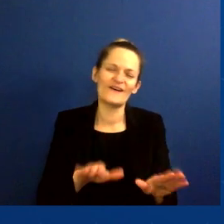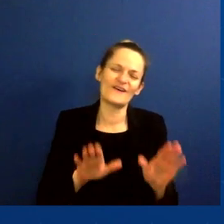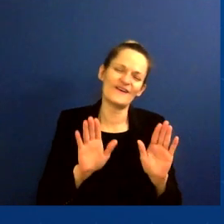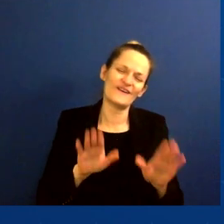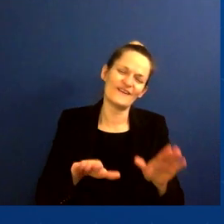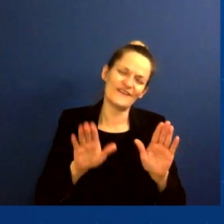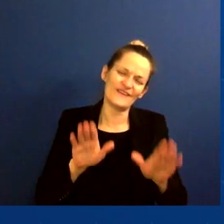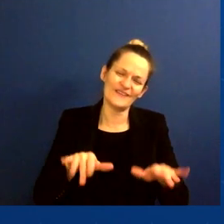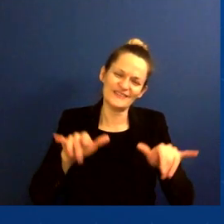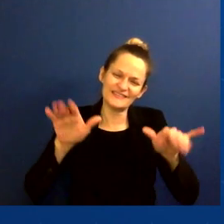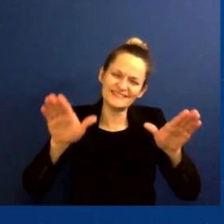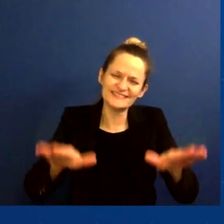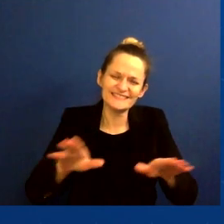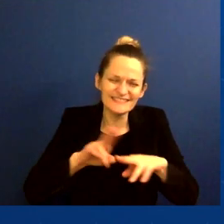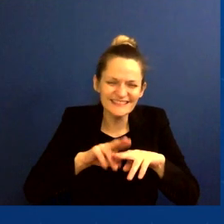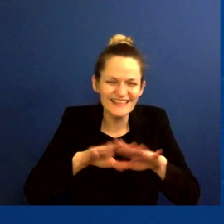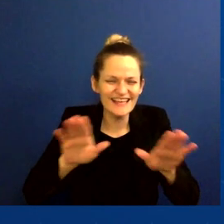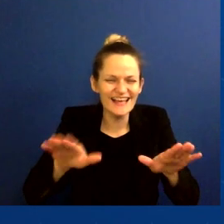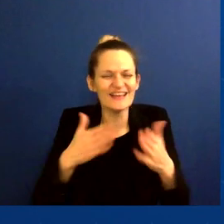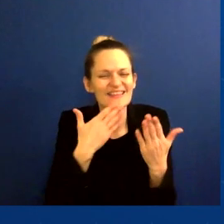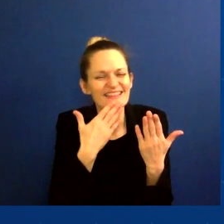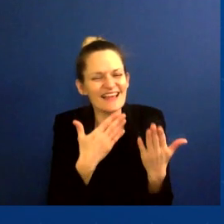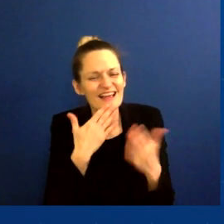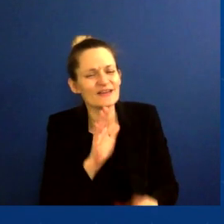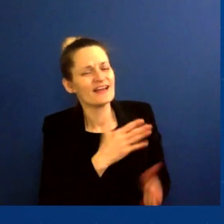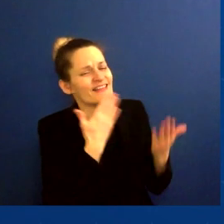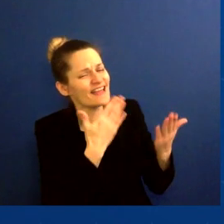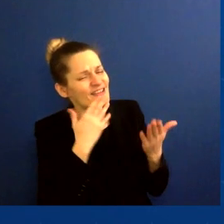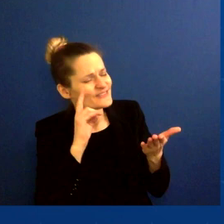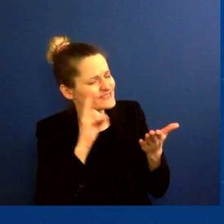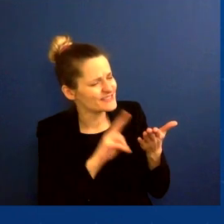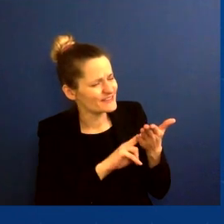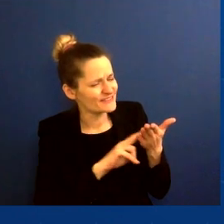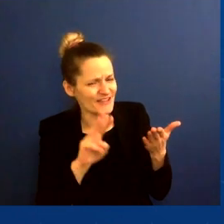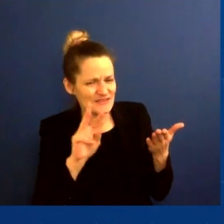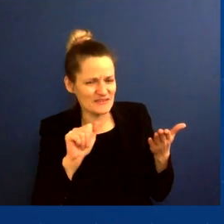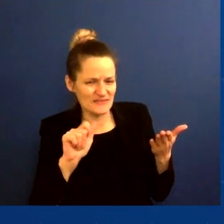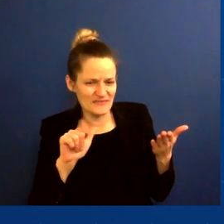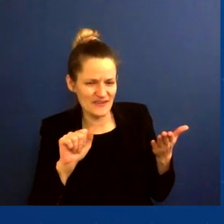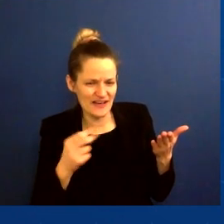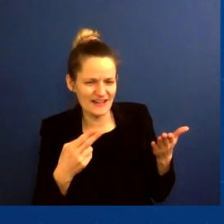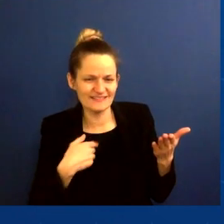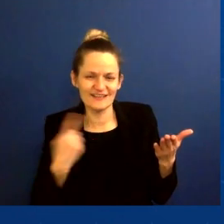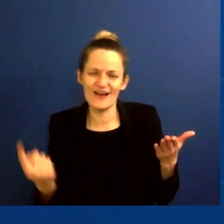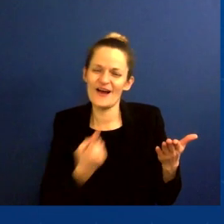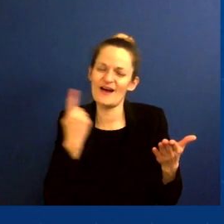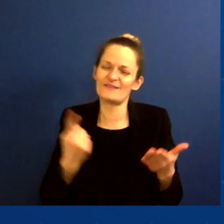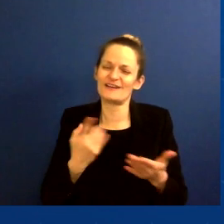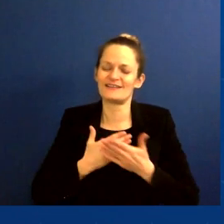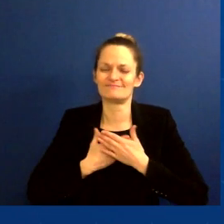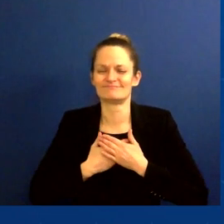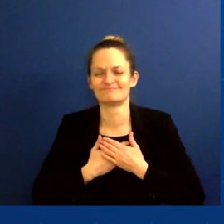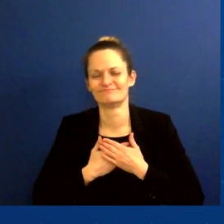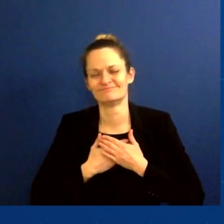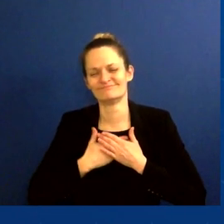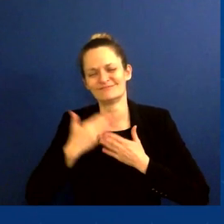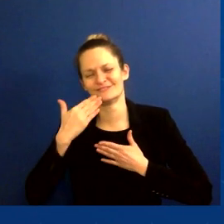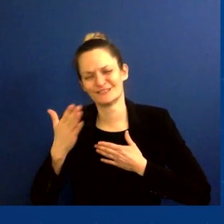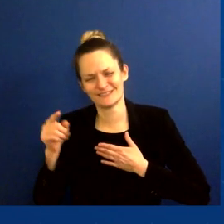Thank you, Secretary Walsh. Thank you. It is always good to have a seat.